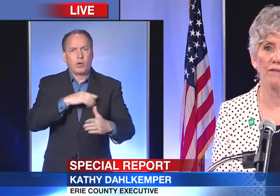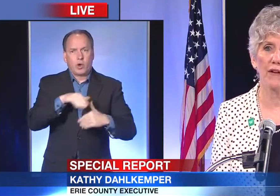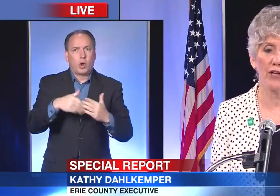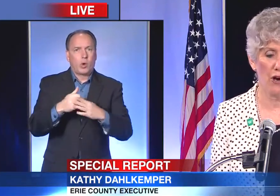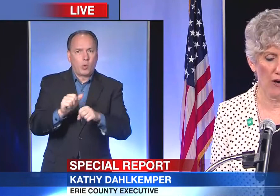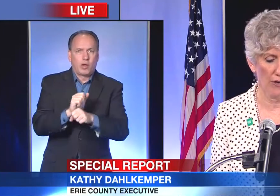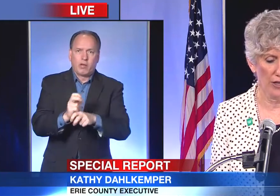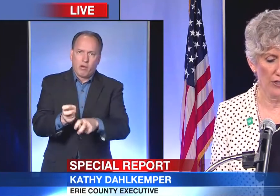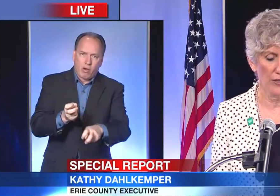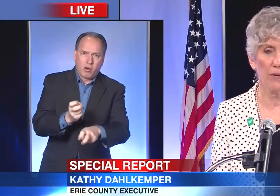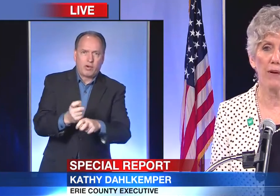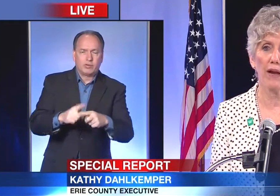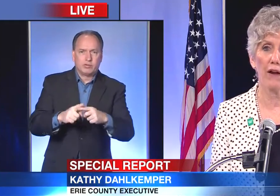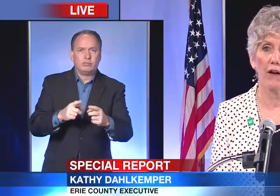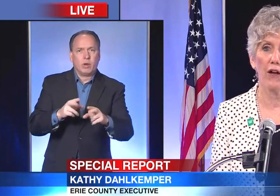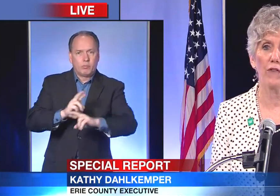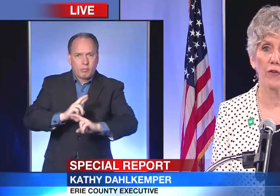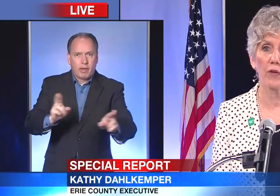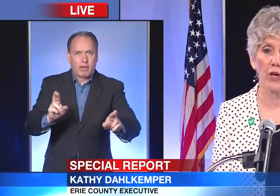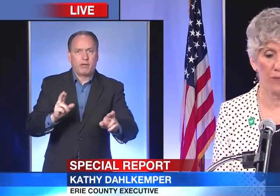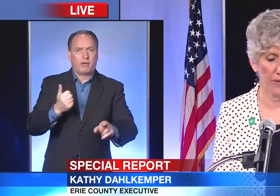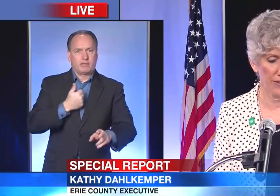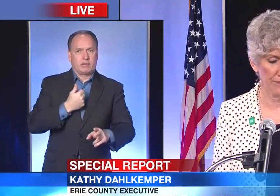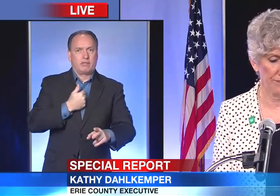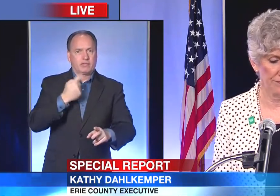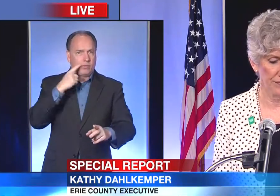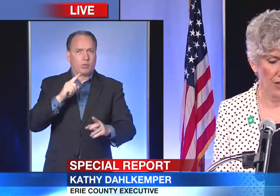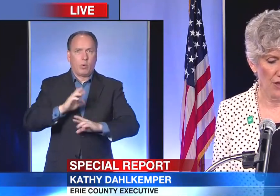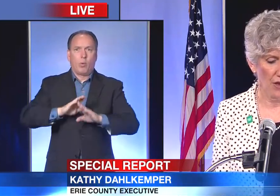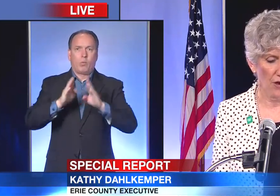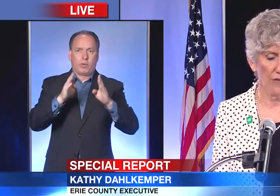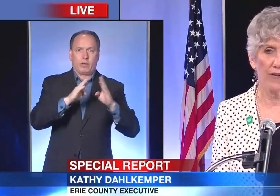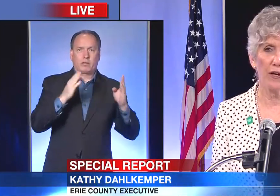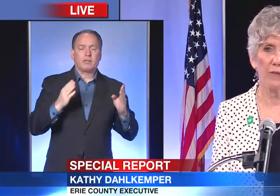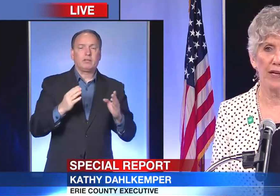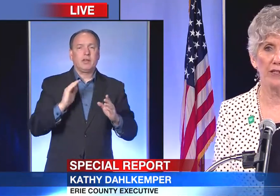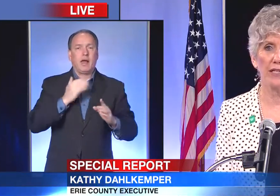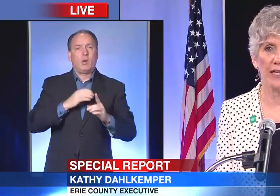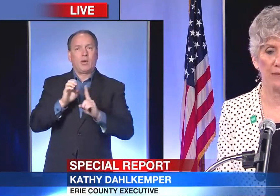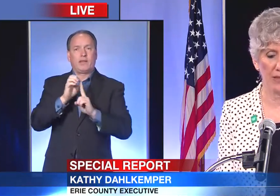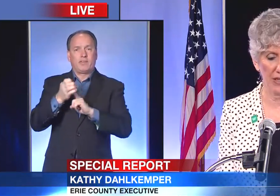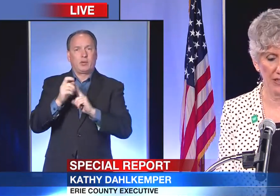THIS PANDEMIC. BUT I CAN ASSURE YOU THAT WE ARE WORKING VERY HARD TO PREPARE FOR